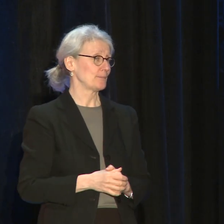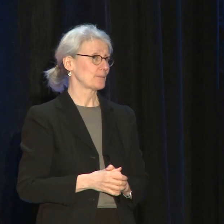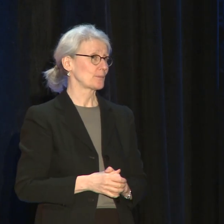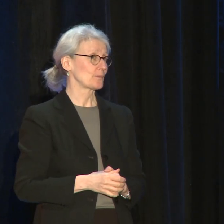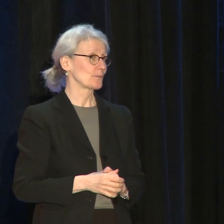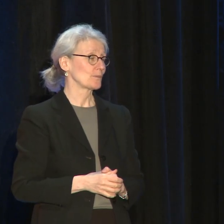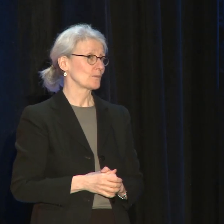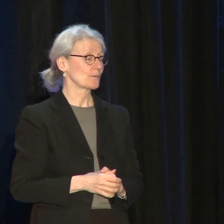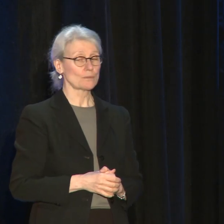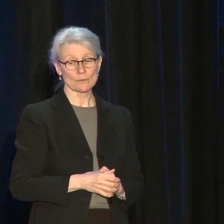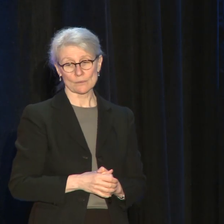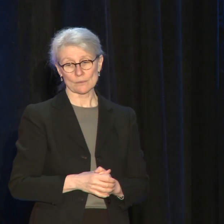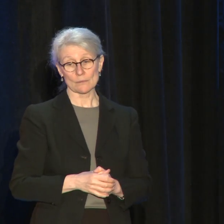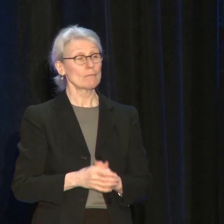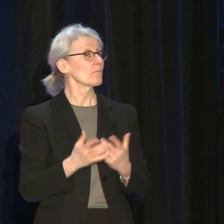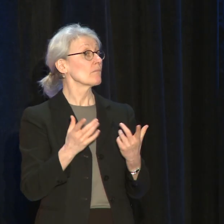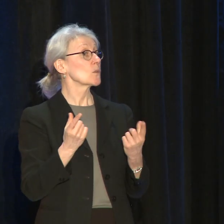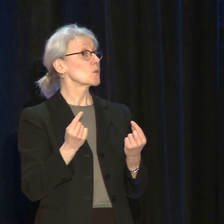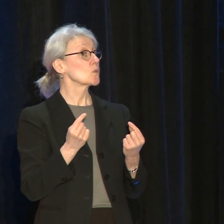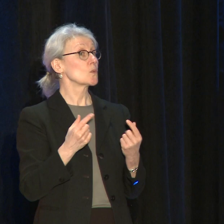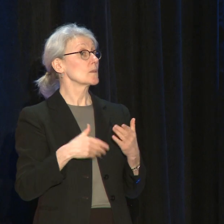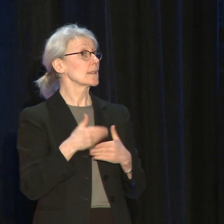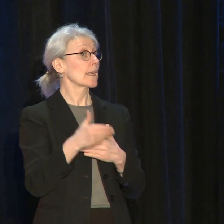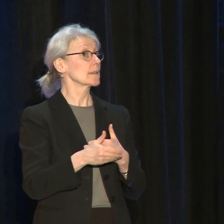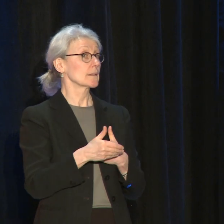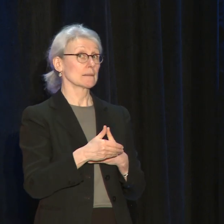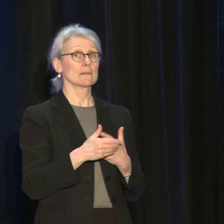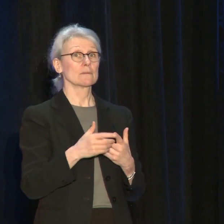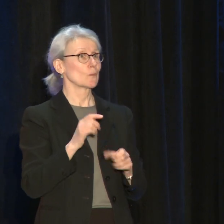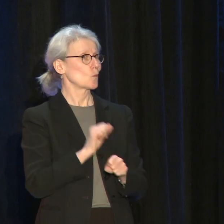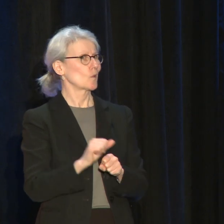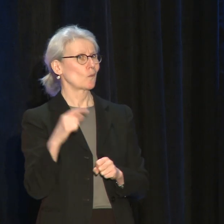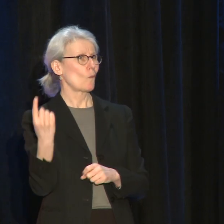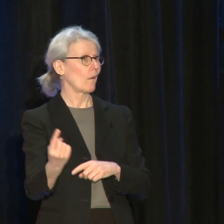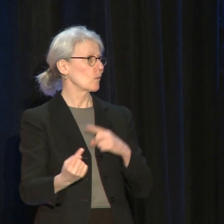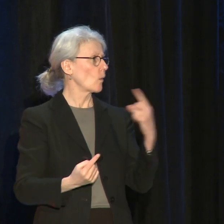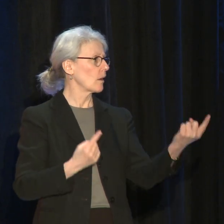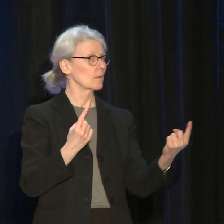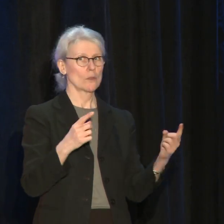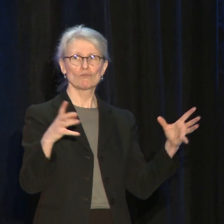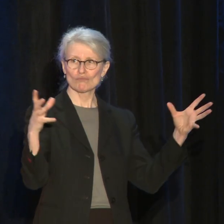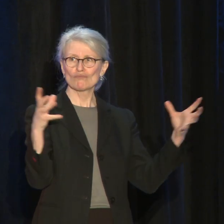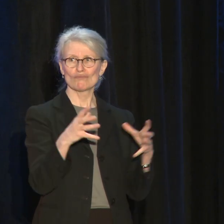And what we have to do is come together, as you all are doing this morning,